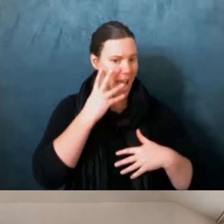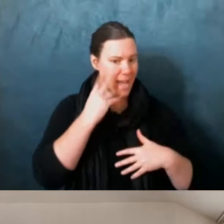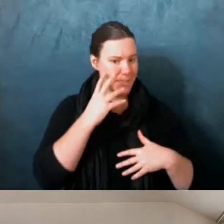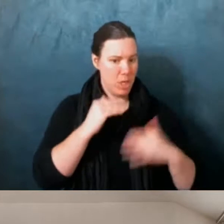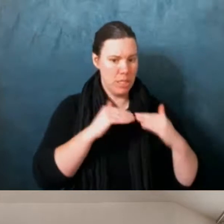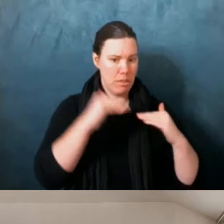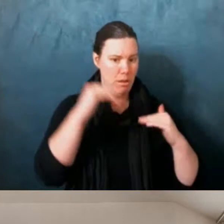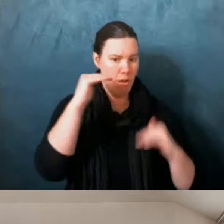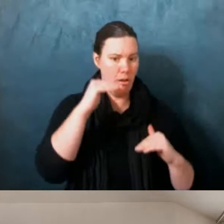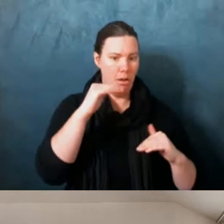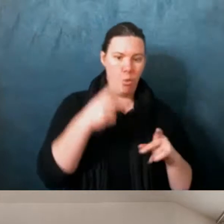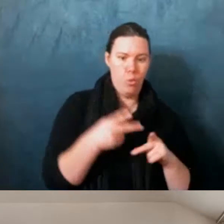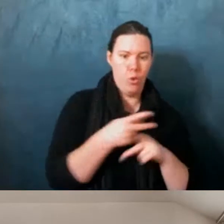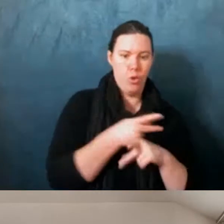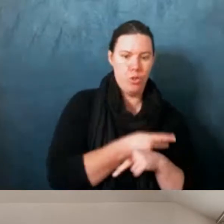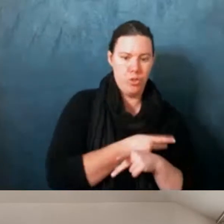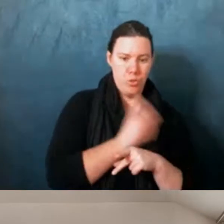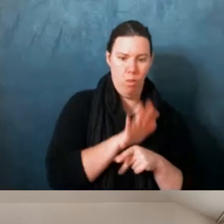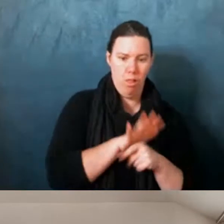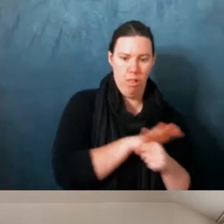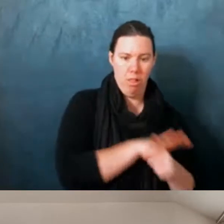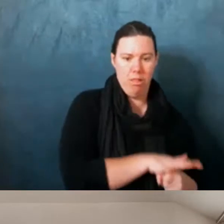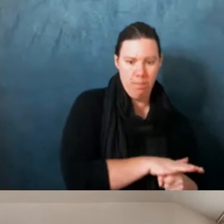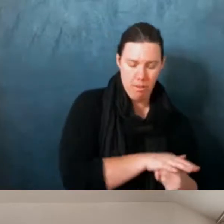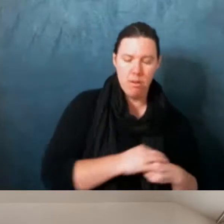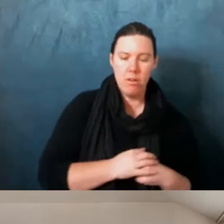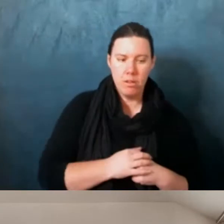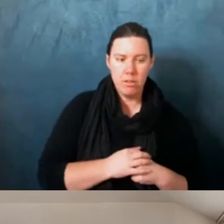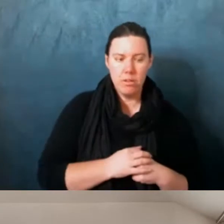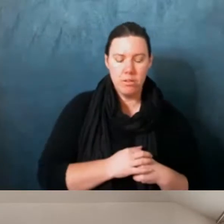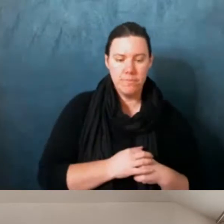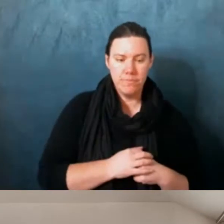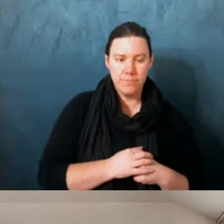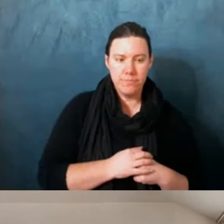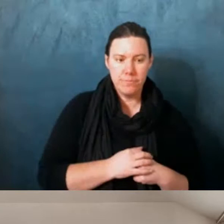First of all, I have a younger child